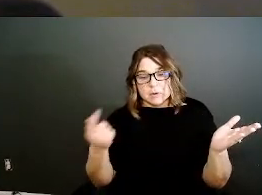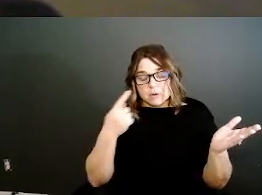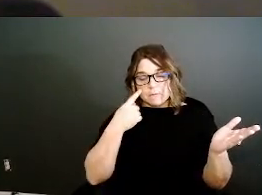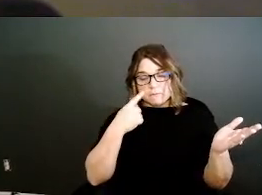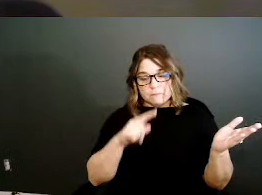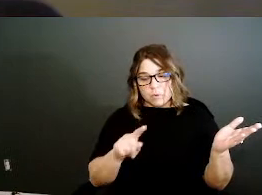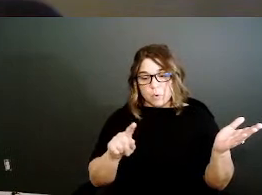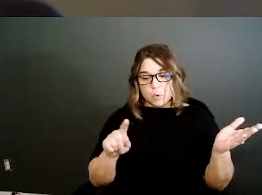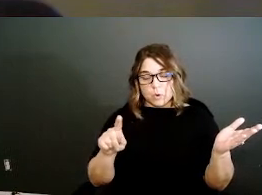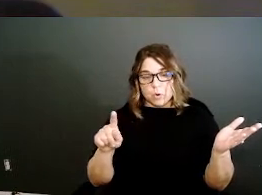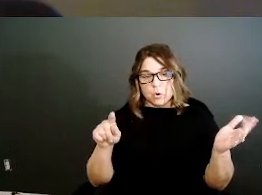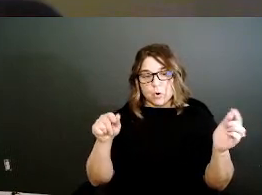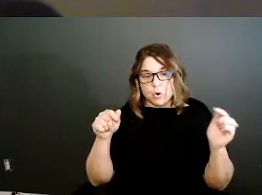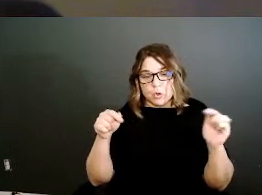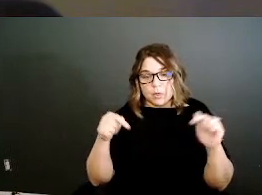I DON'T THINK SO BUT I JUST WANT TO DOUBLE-CHECK.